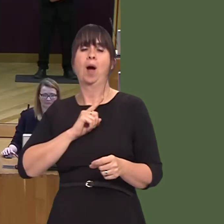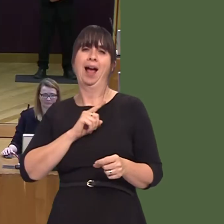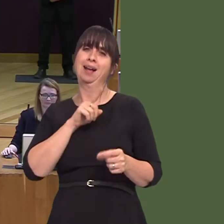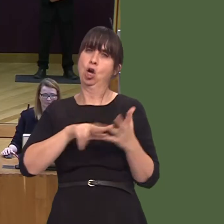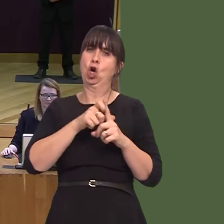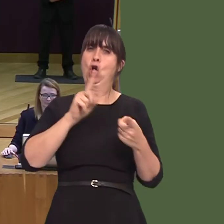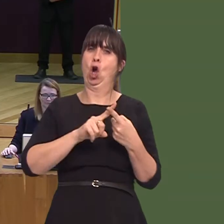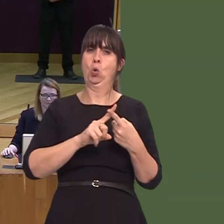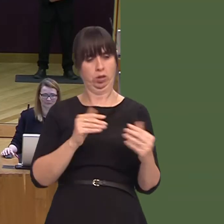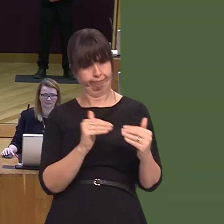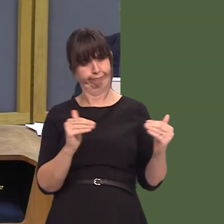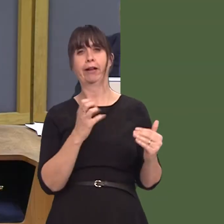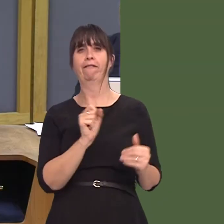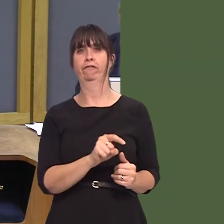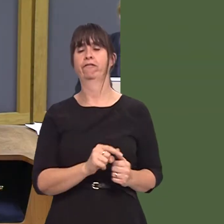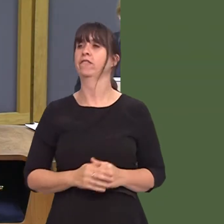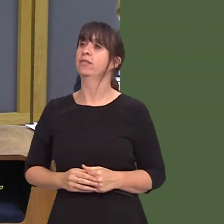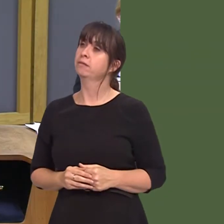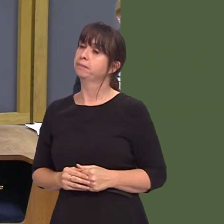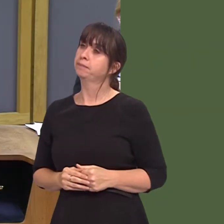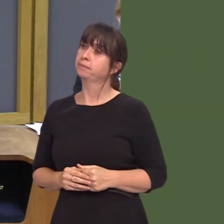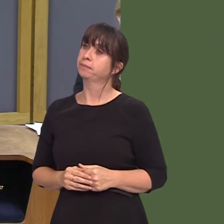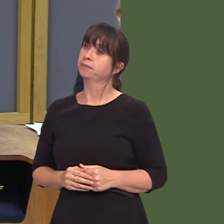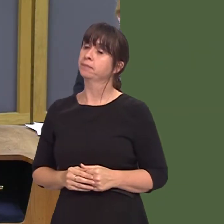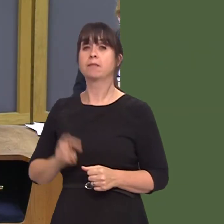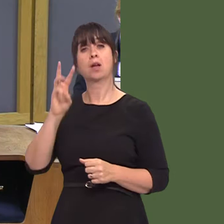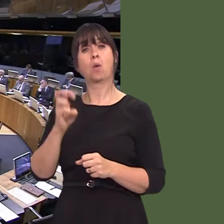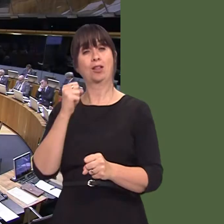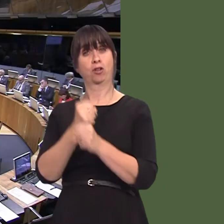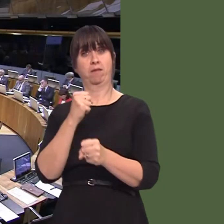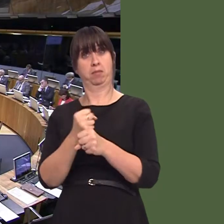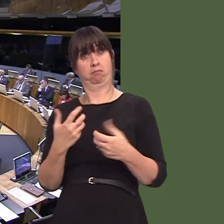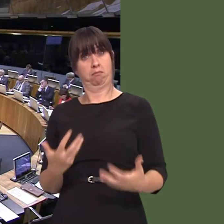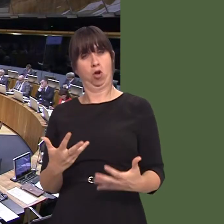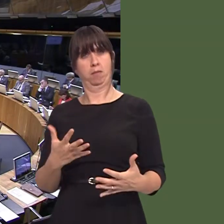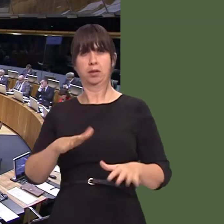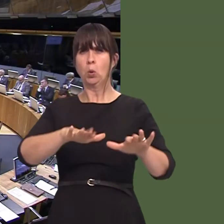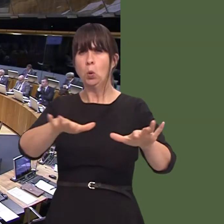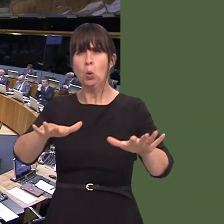codes. Russell George: First Minister, the Welsh Government are currently encouraging manufacturing